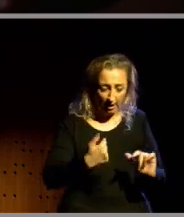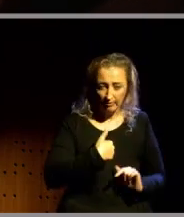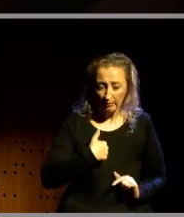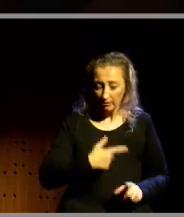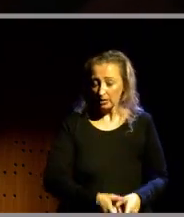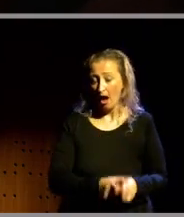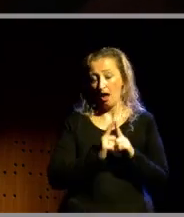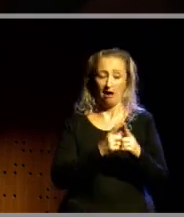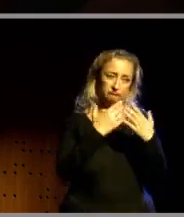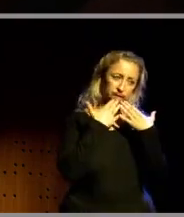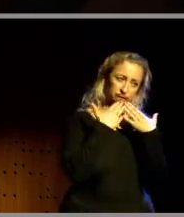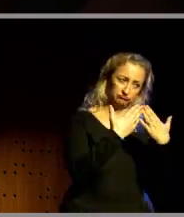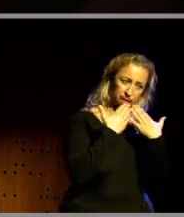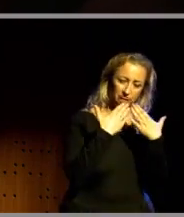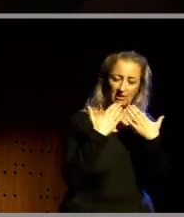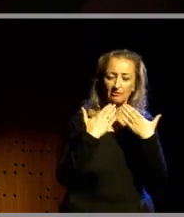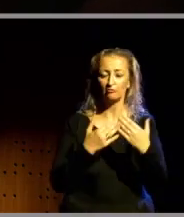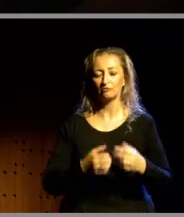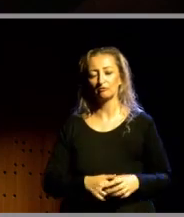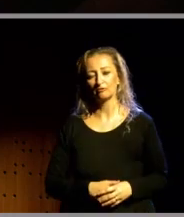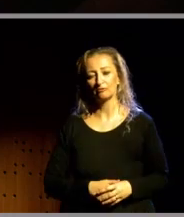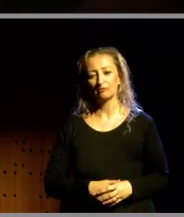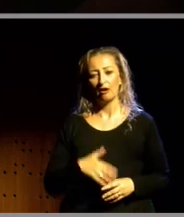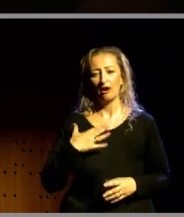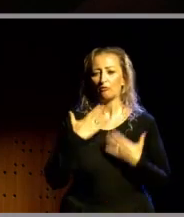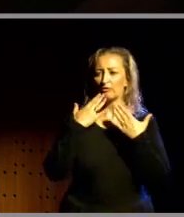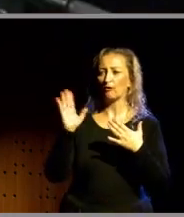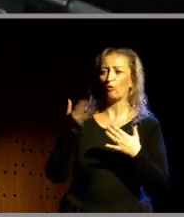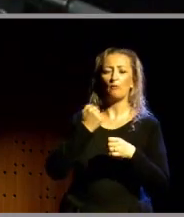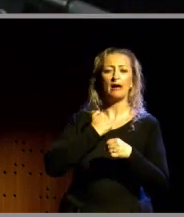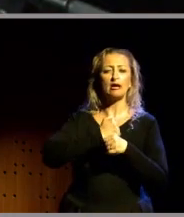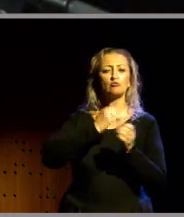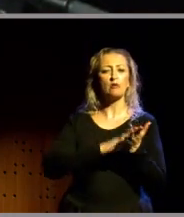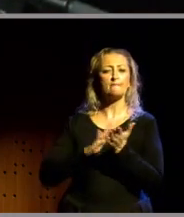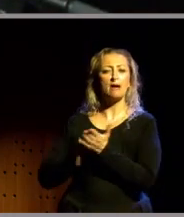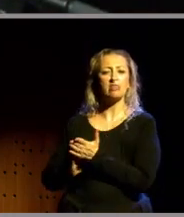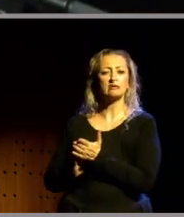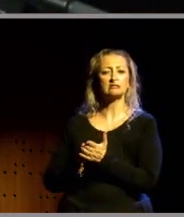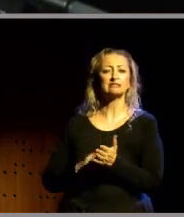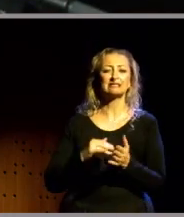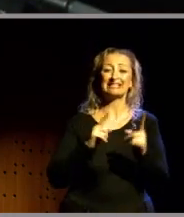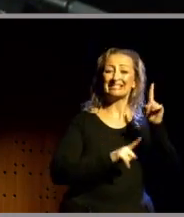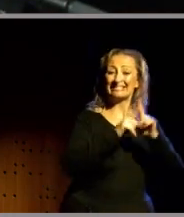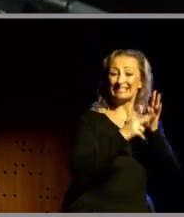So, I wanna thank them as well. I wanna thank my grandmothers, (UNKNOWN) and (UNKNOWN),